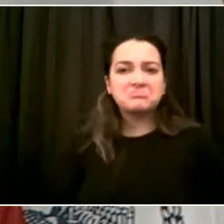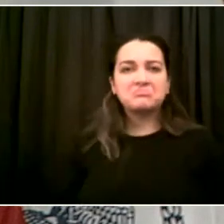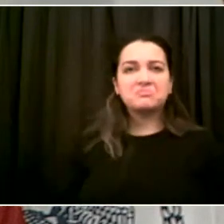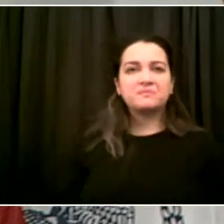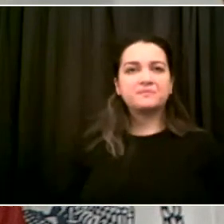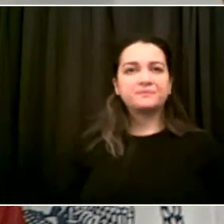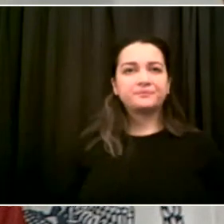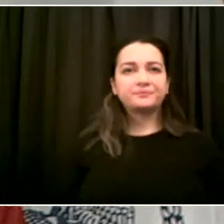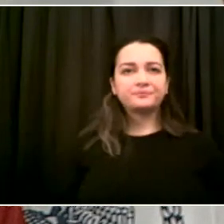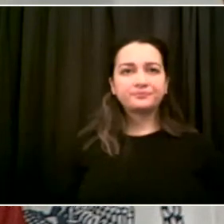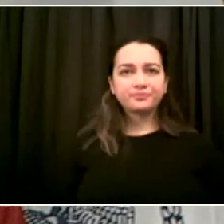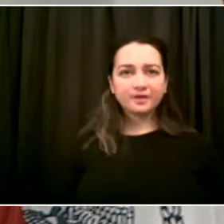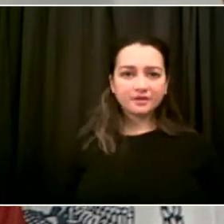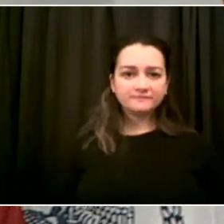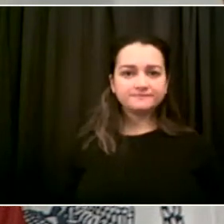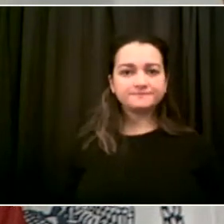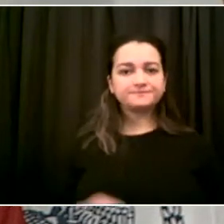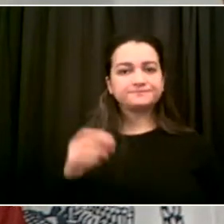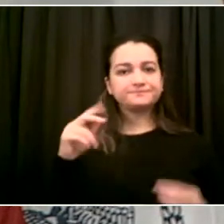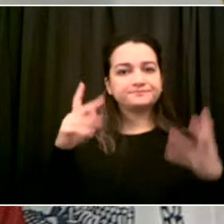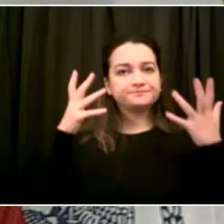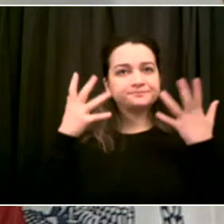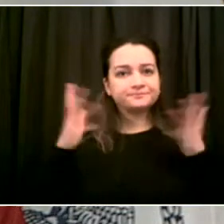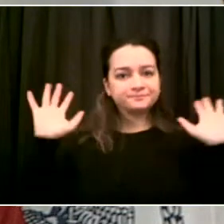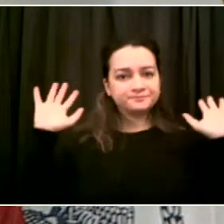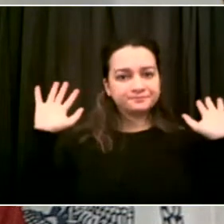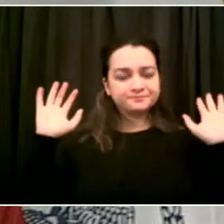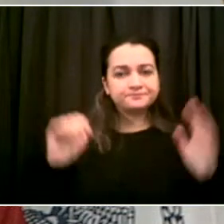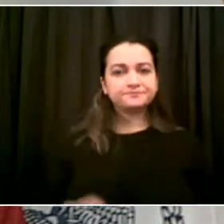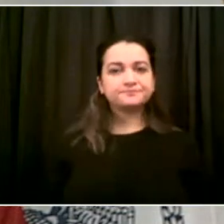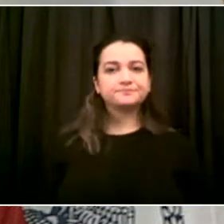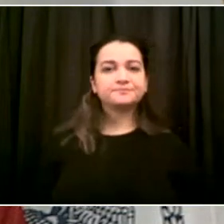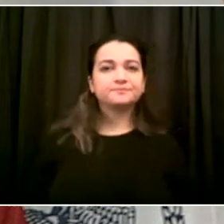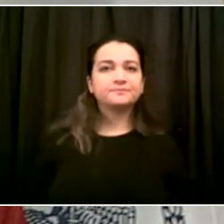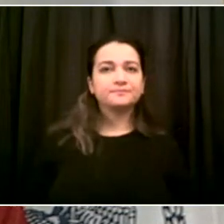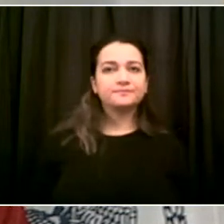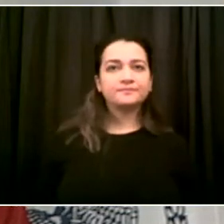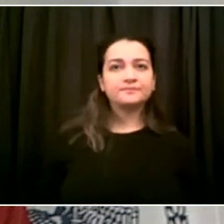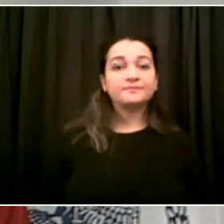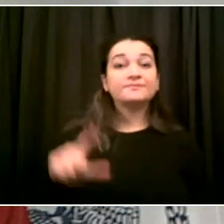EXTRAORDINARY IT ISIS TO SEE WHAT WE SAW YESTERDAY.